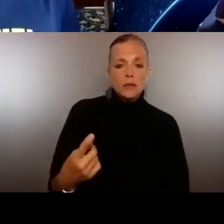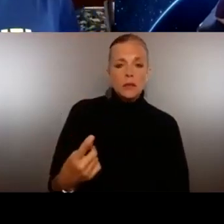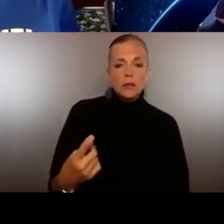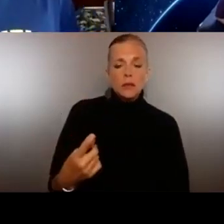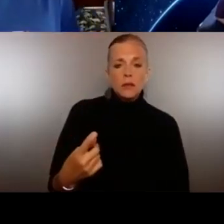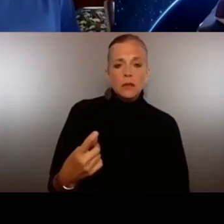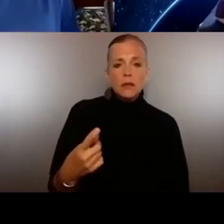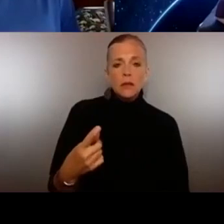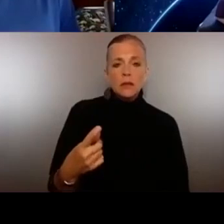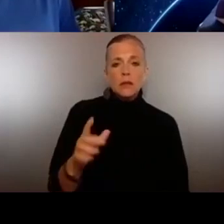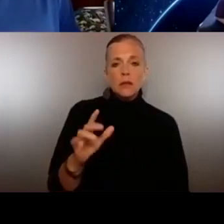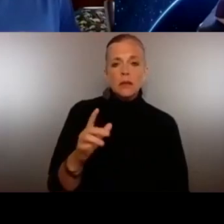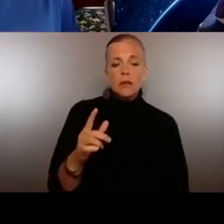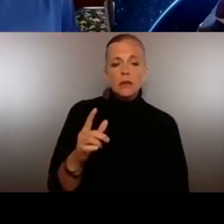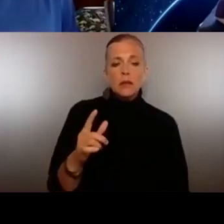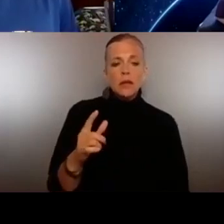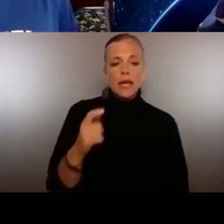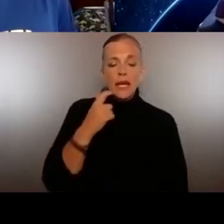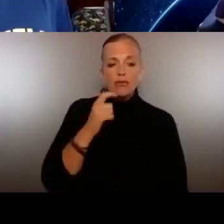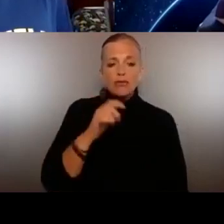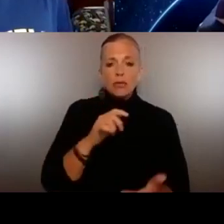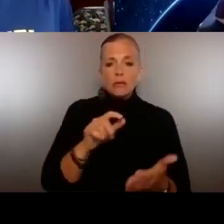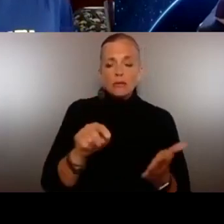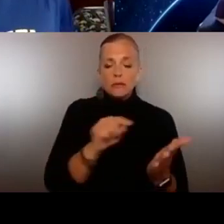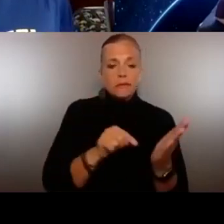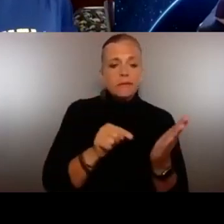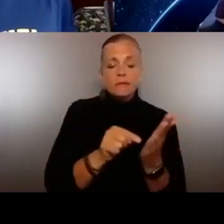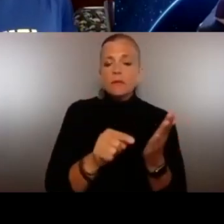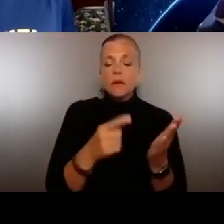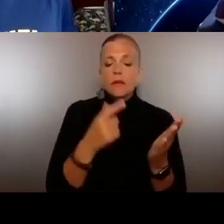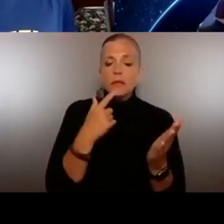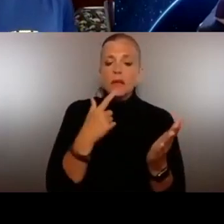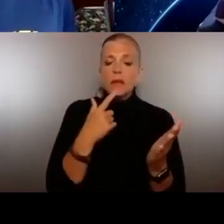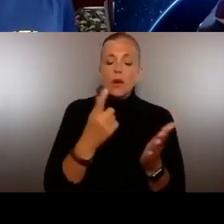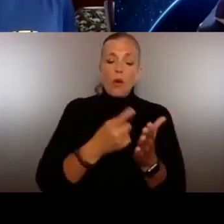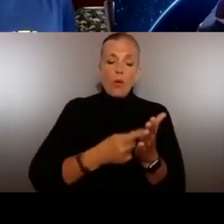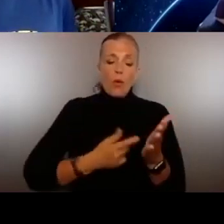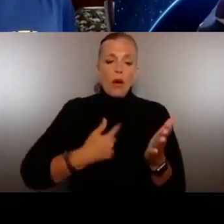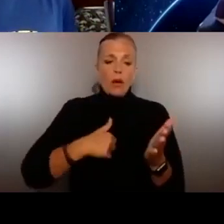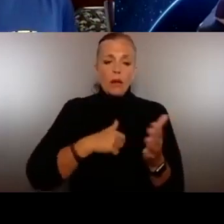he's just typed-- what can we do to increase-- increase what?